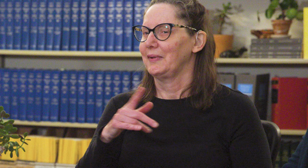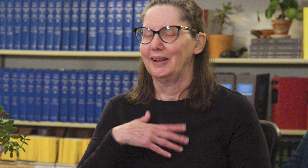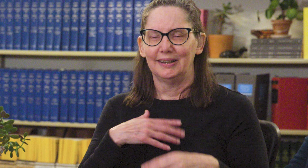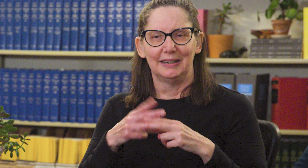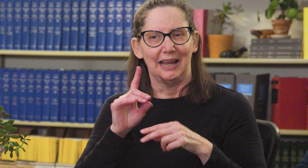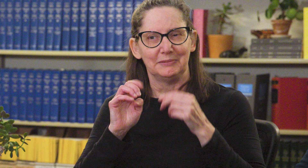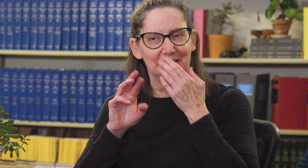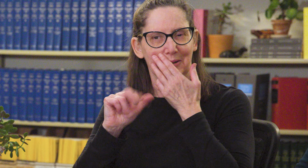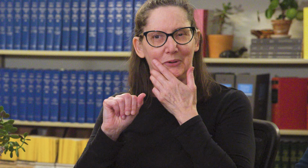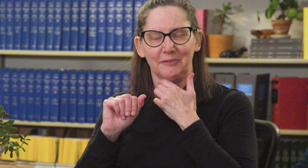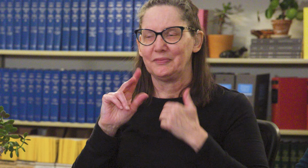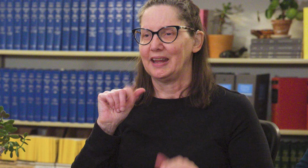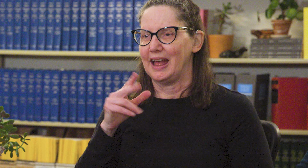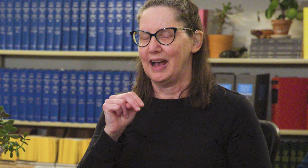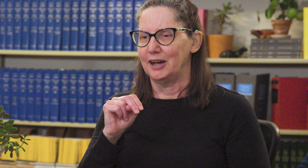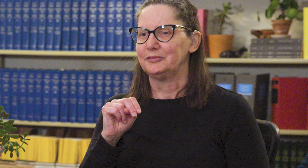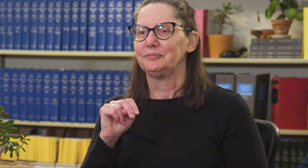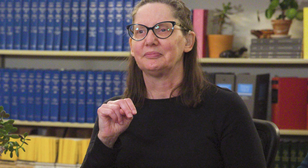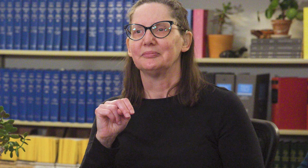My name’s Debra Kahn.